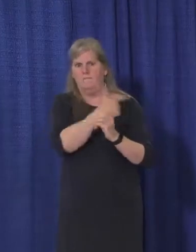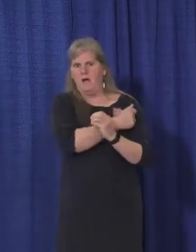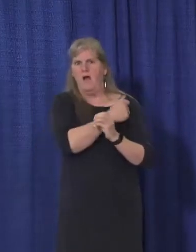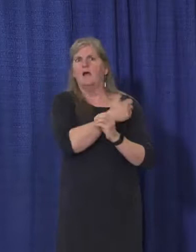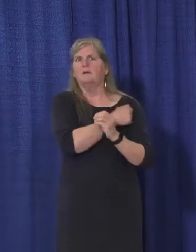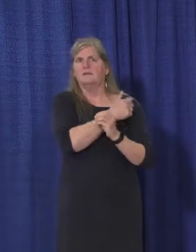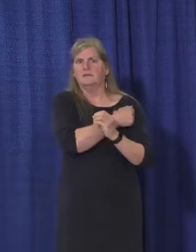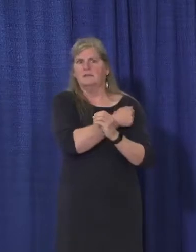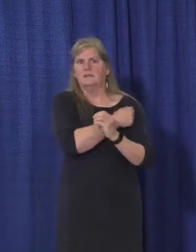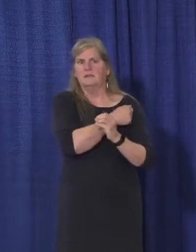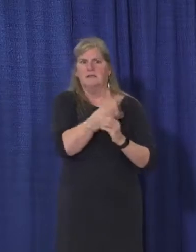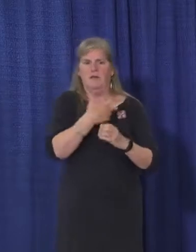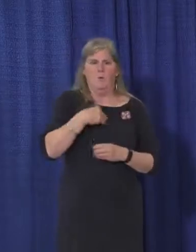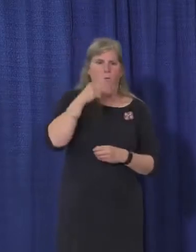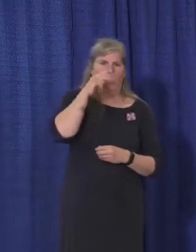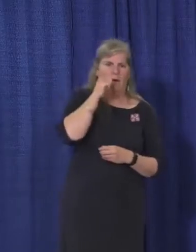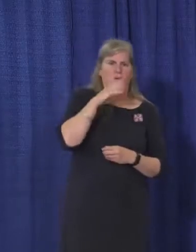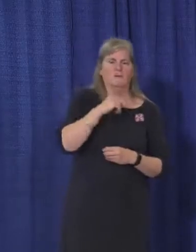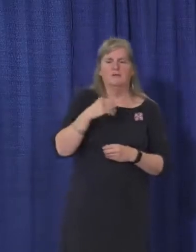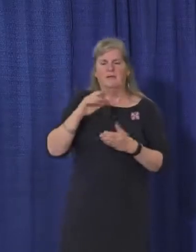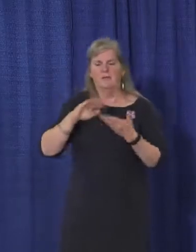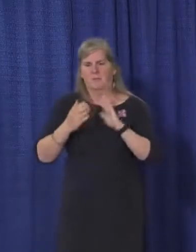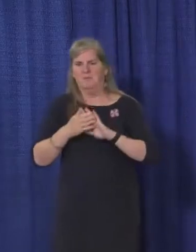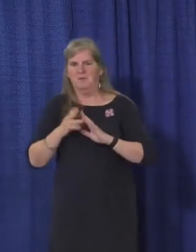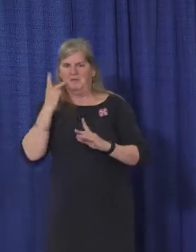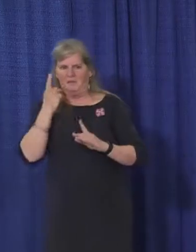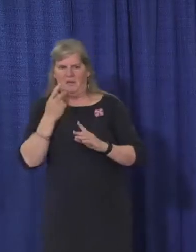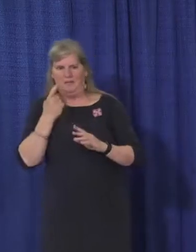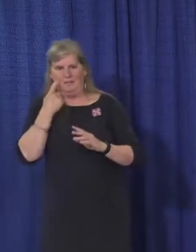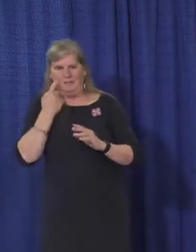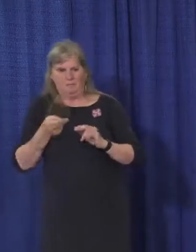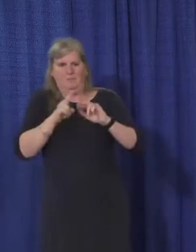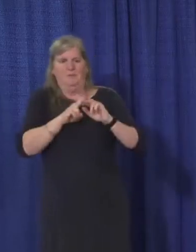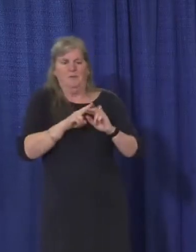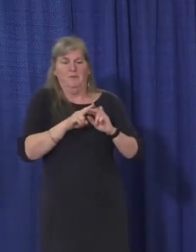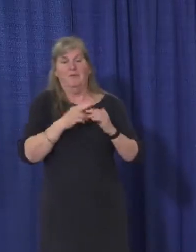centres in rural or here in Whitehorse which is very